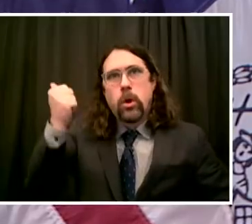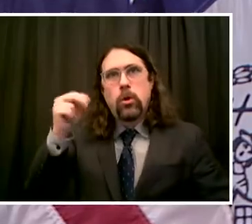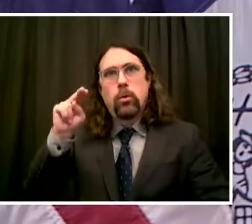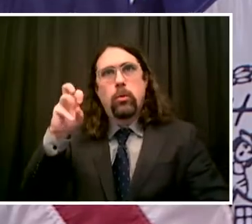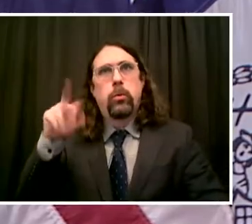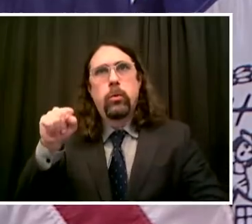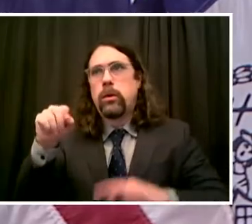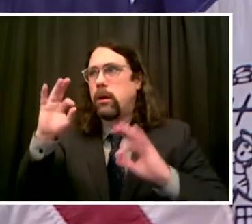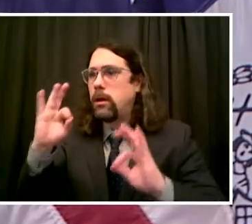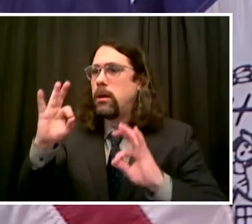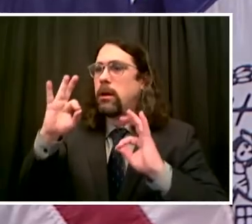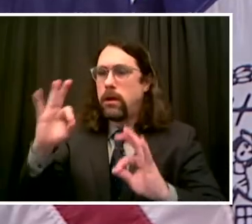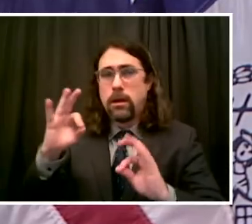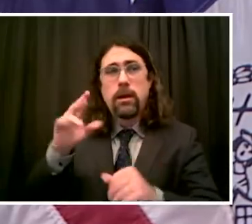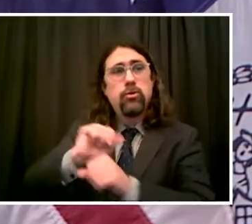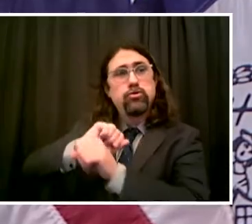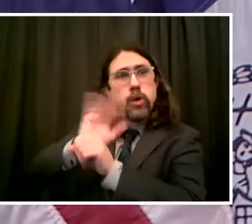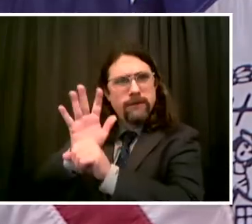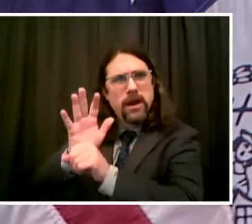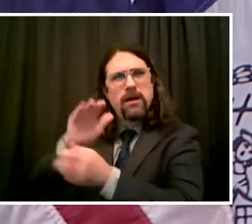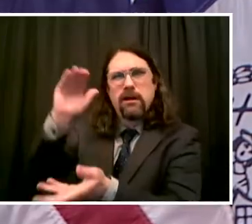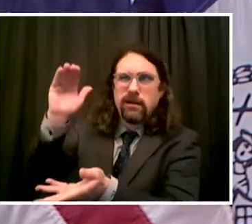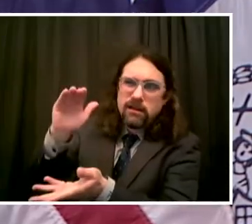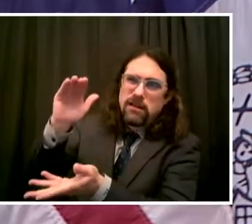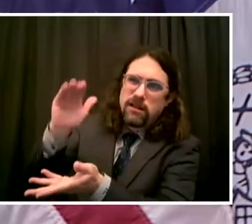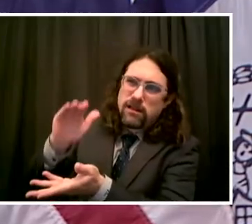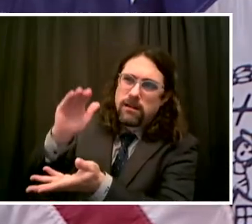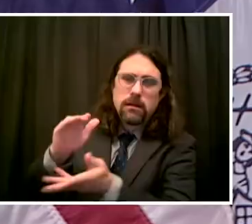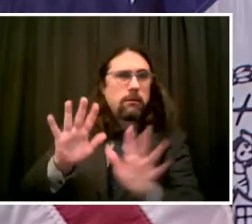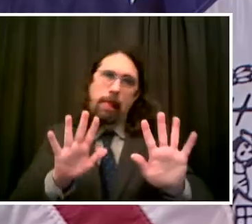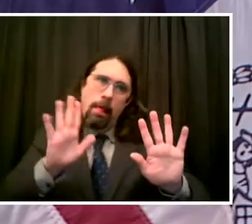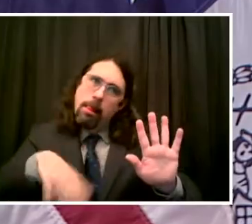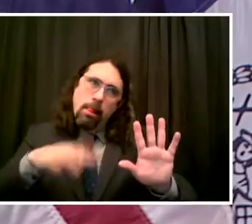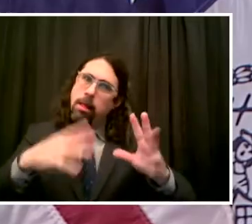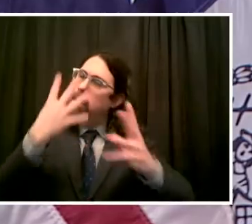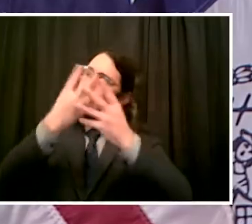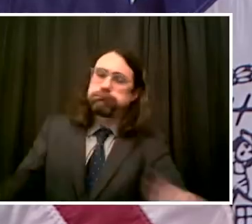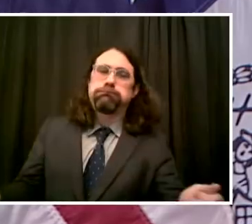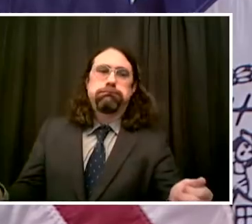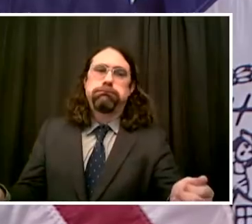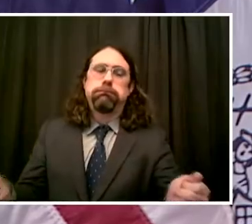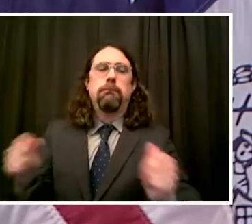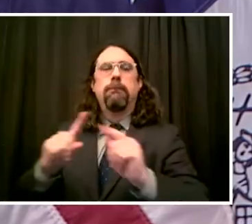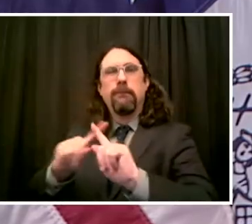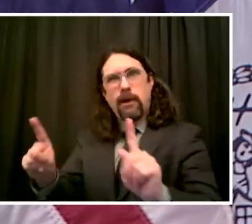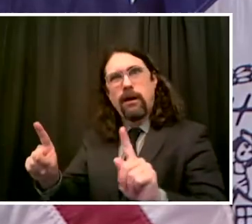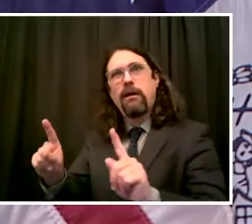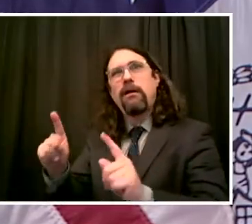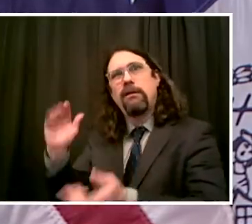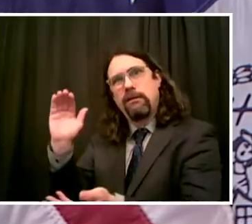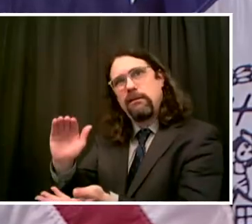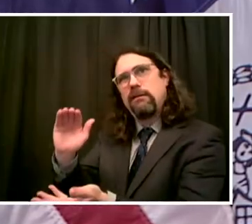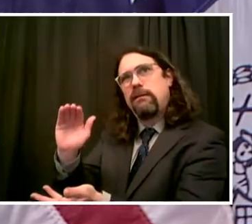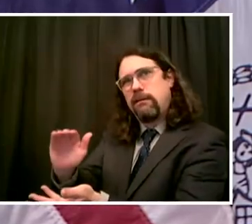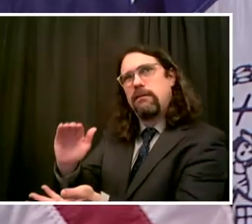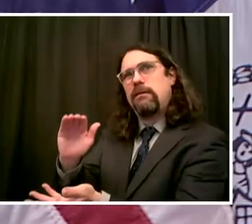NEWS. MUCH BIGGER